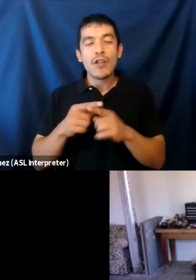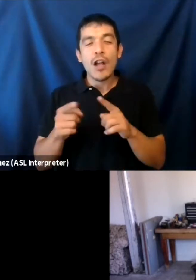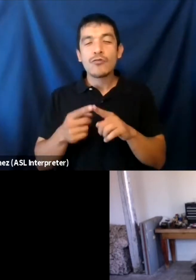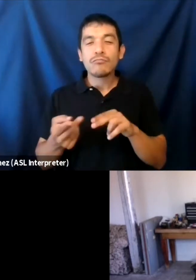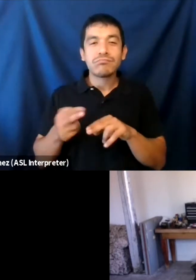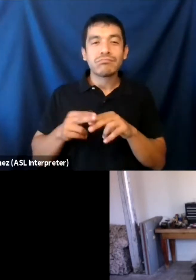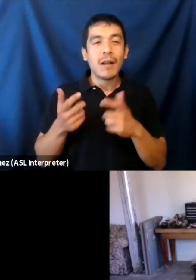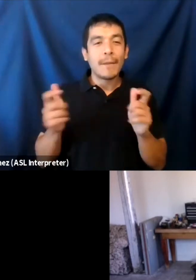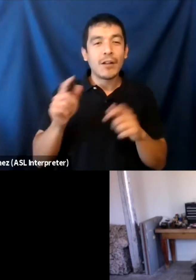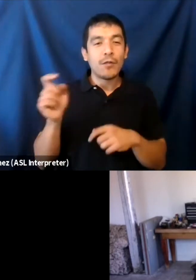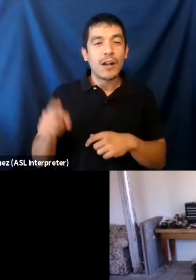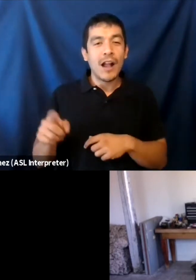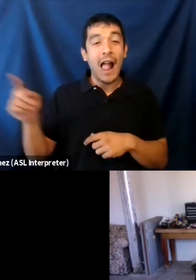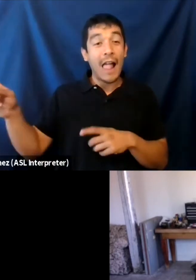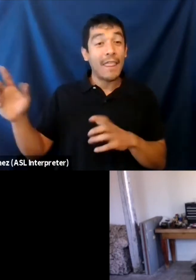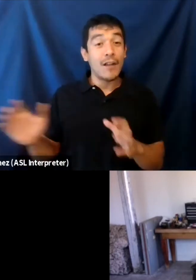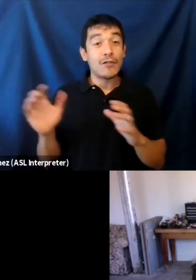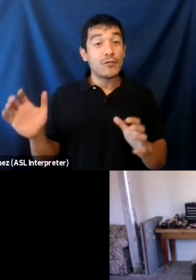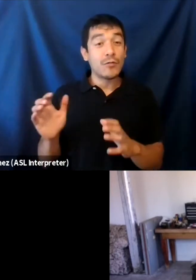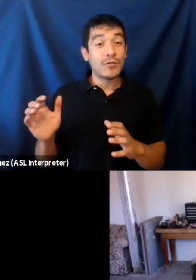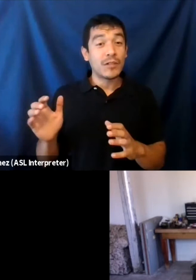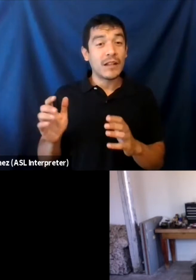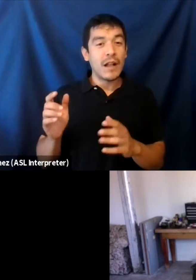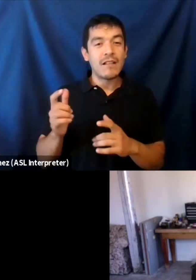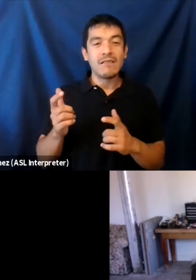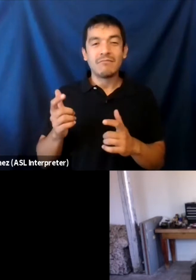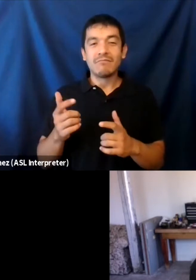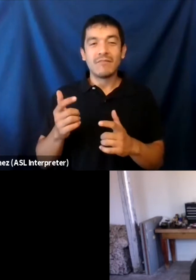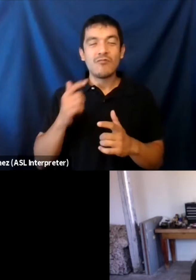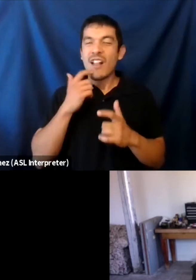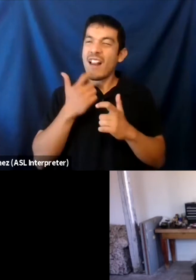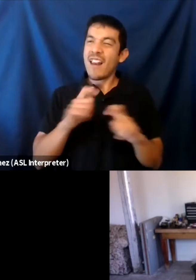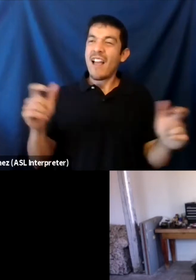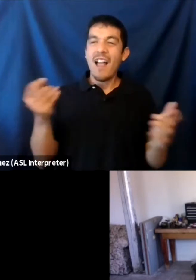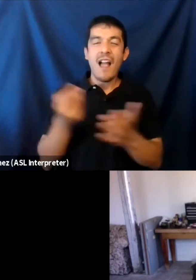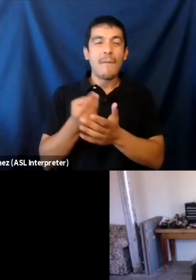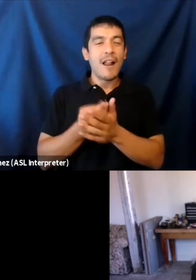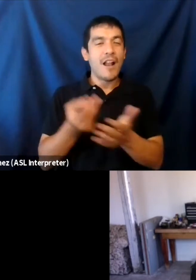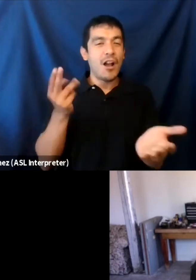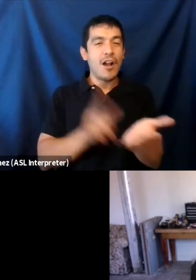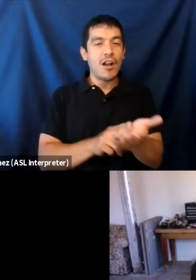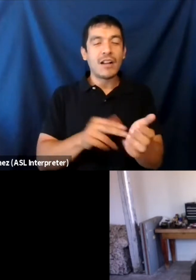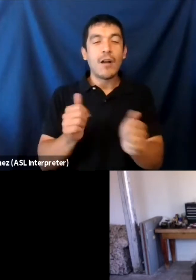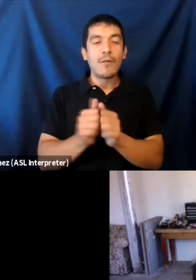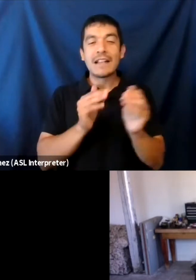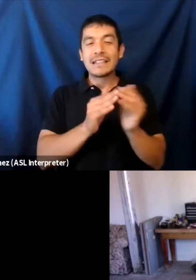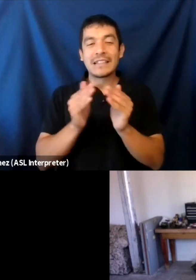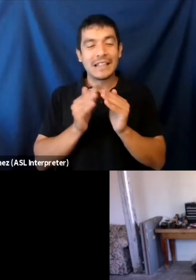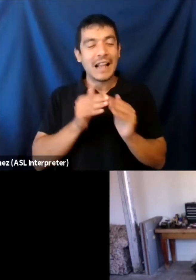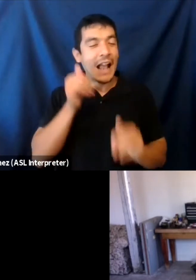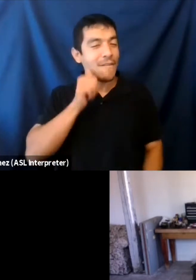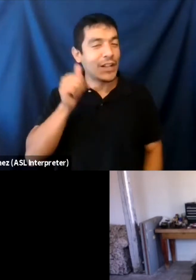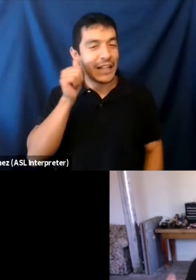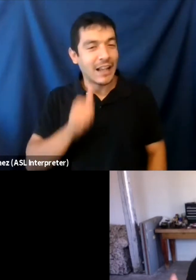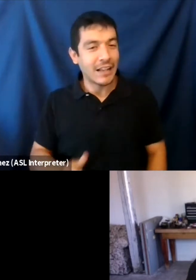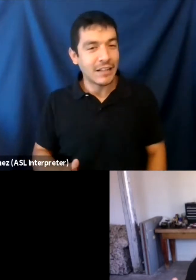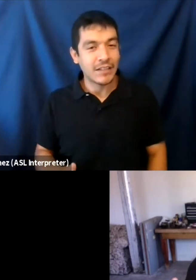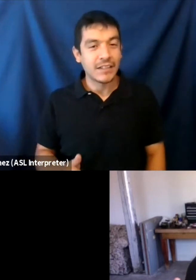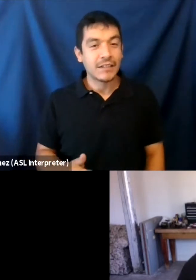and they're doing like multi-million dollar contracts with cities every day. So, little strikes and effect there,